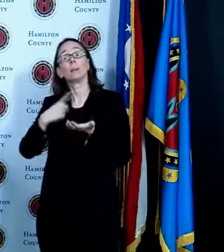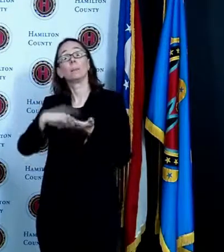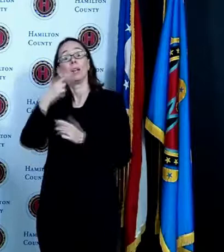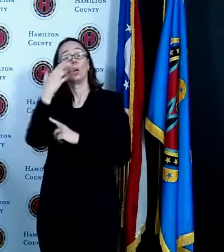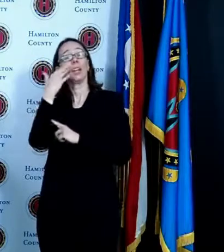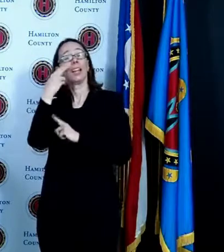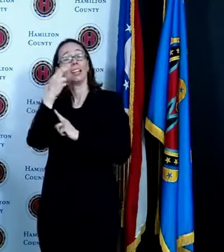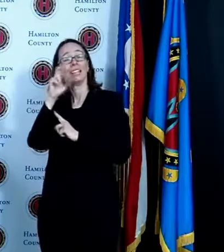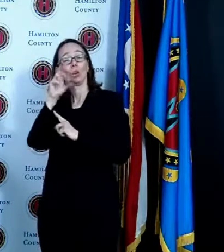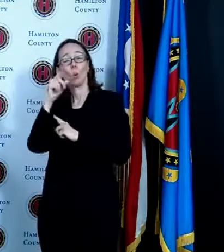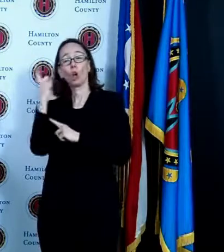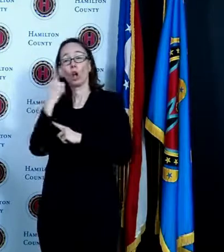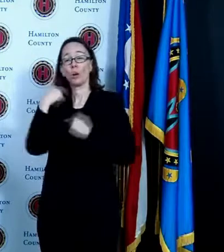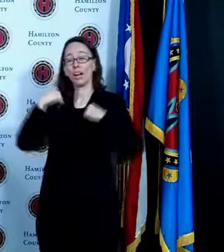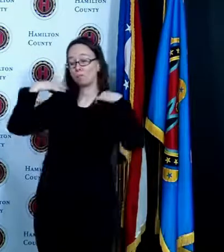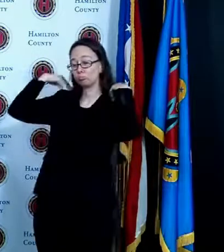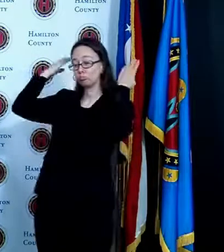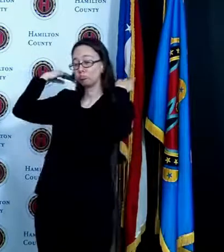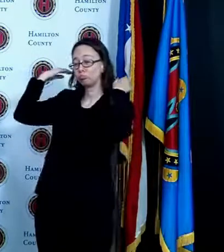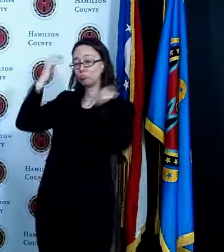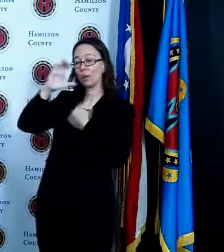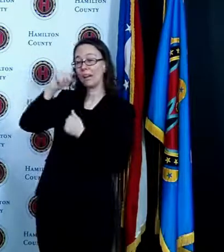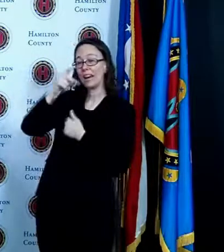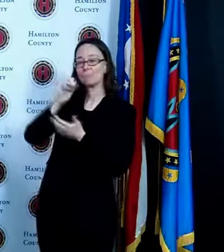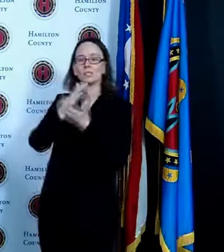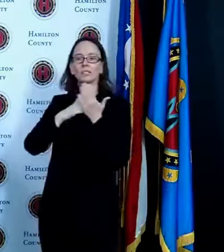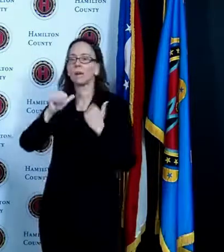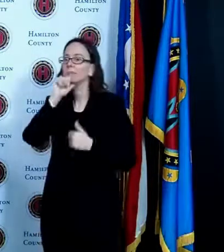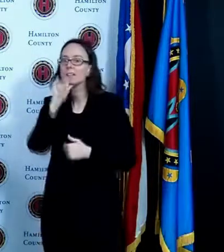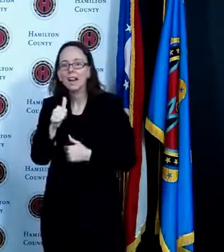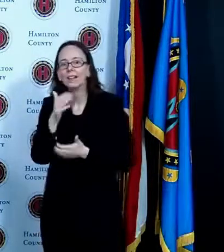Acton we know Lance Himes the Acting Director very well here in Hamilton